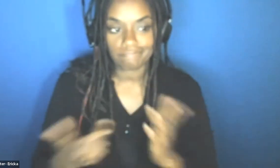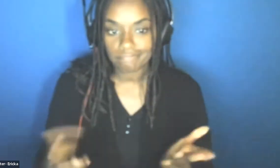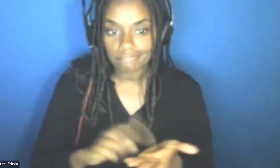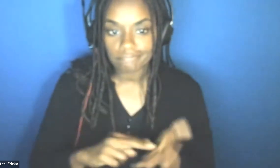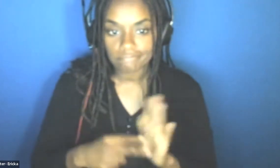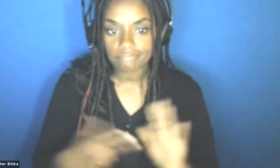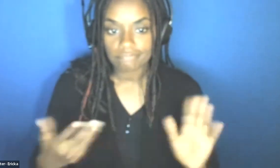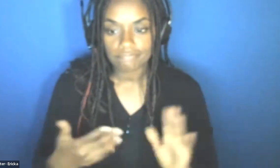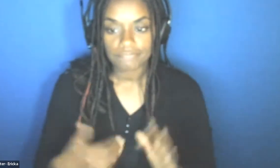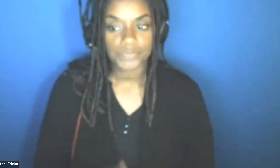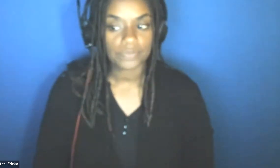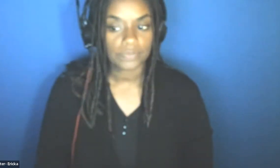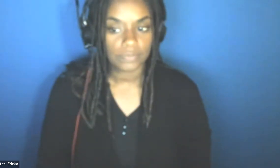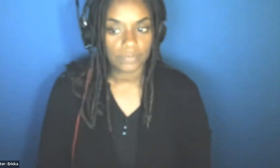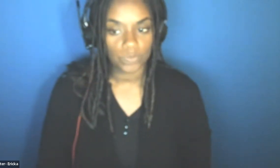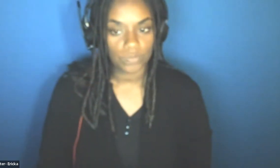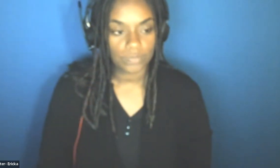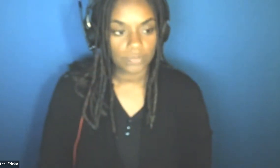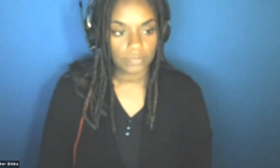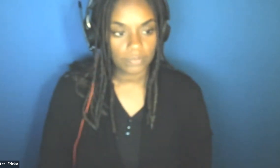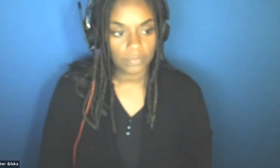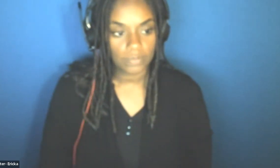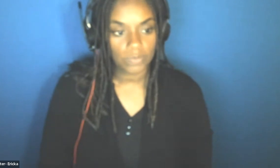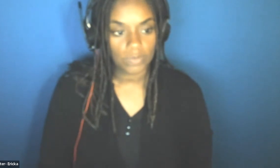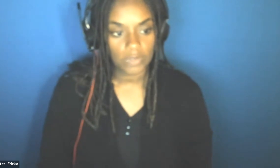So only people in recovery are considered to be someone with a disability under the law.